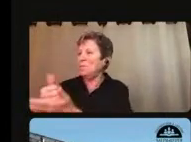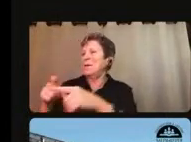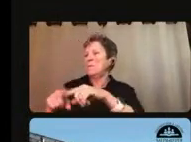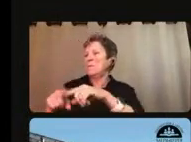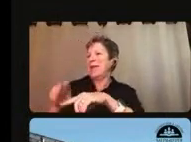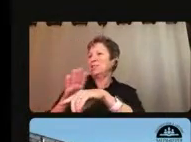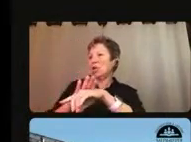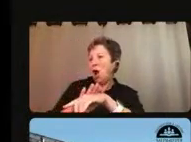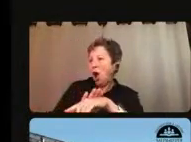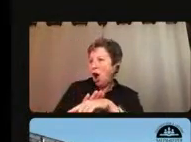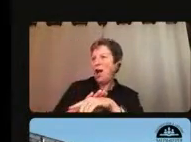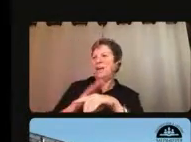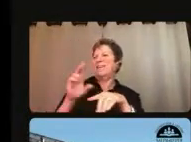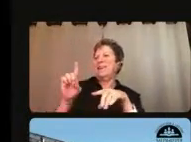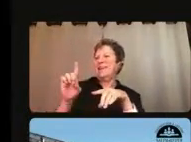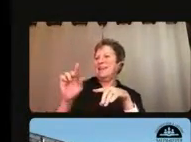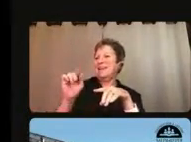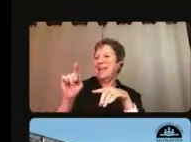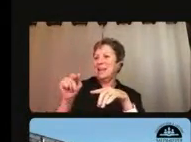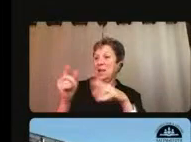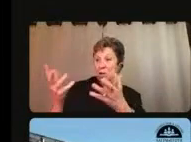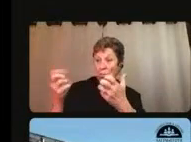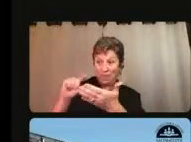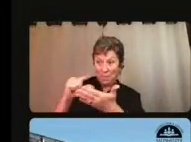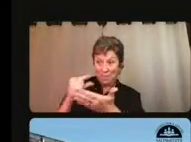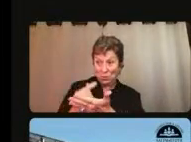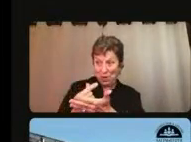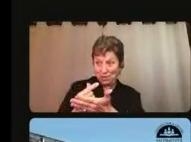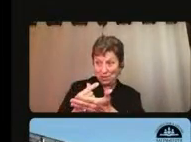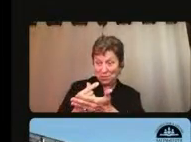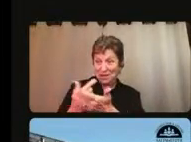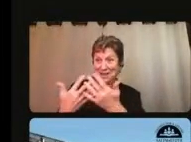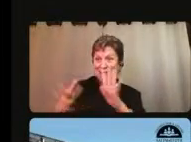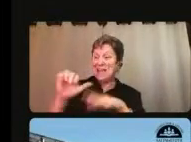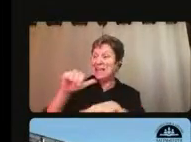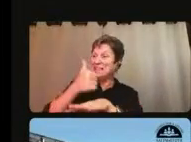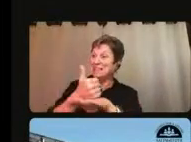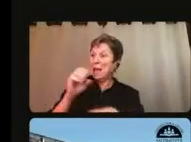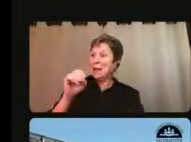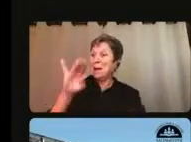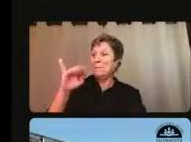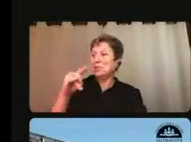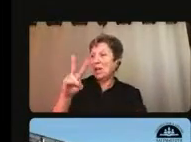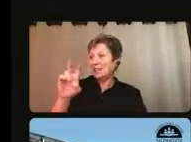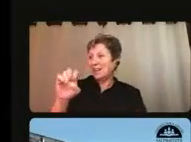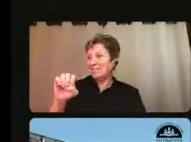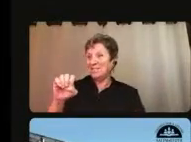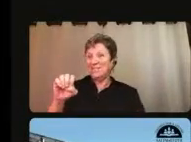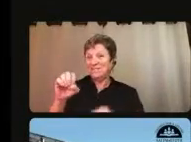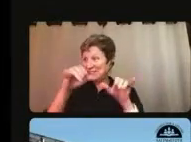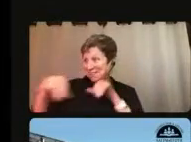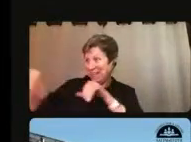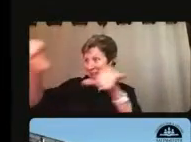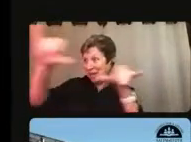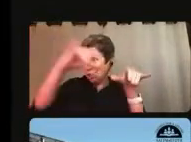THESE STUDENTS BASED ON